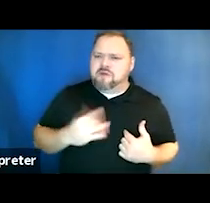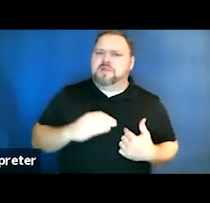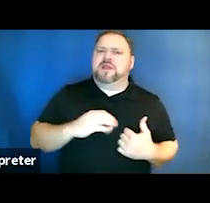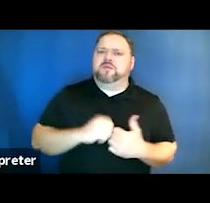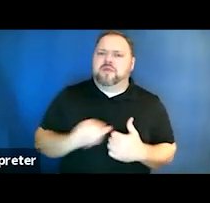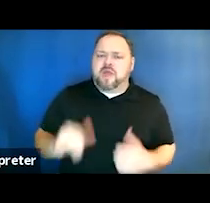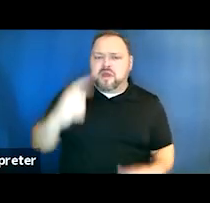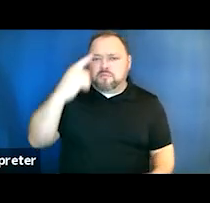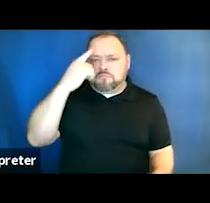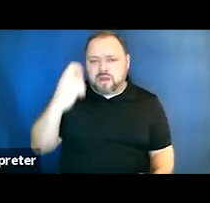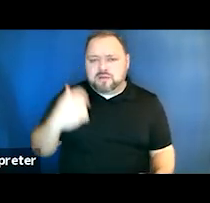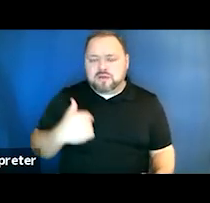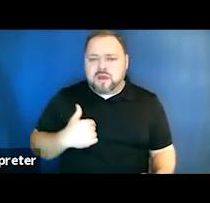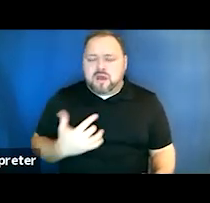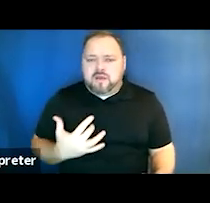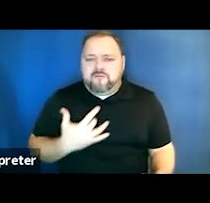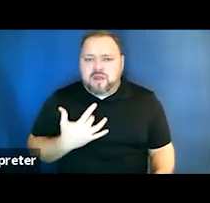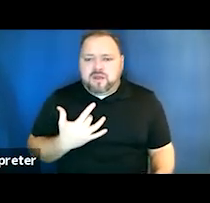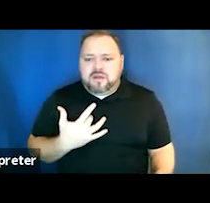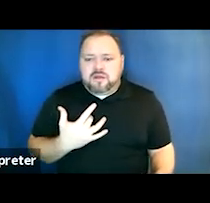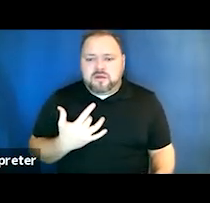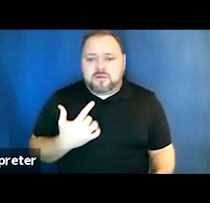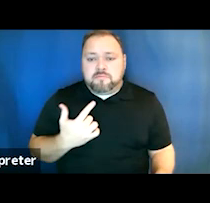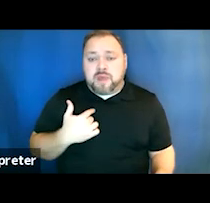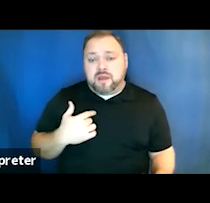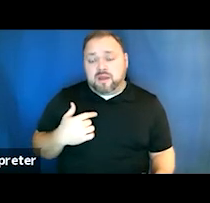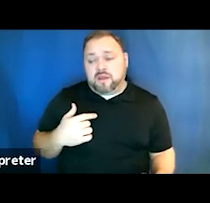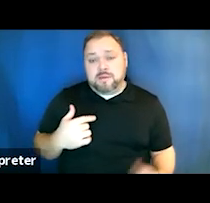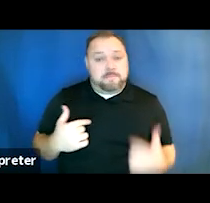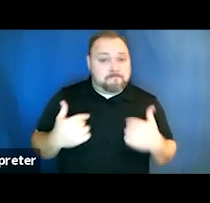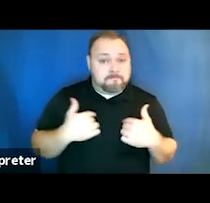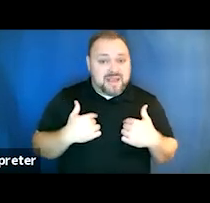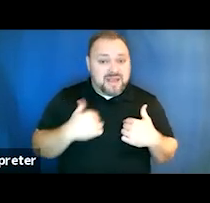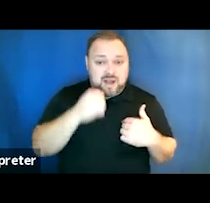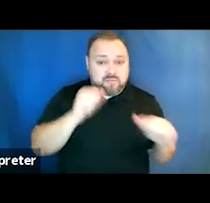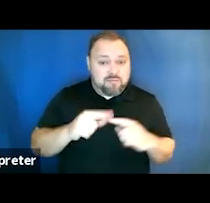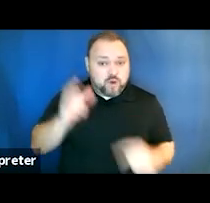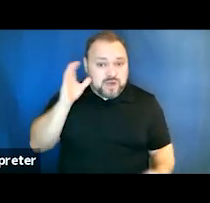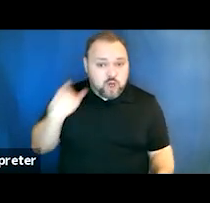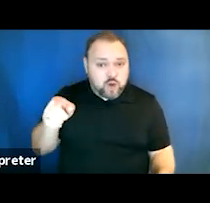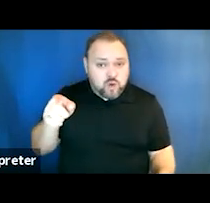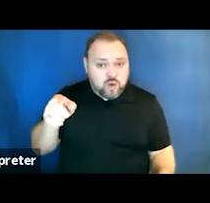because I feel that by me not being able to hear you and by you not wanting to